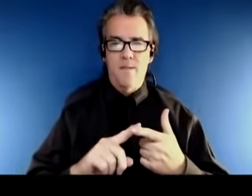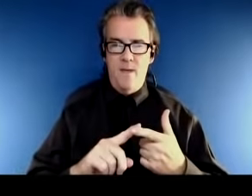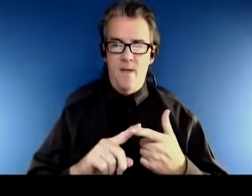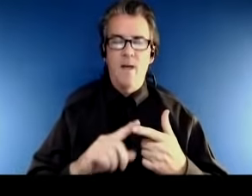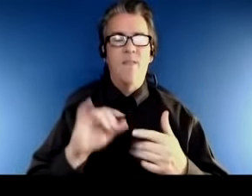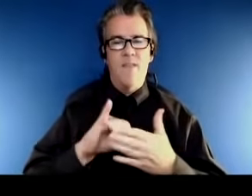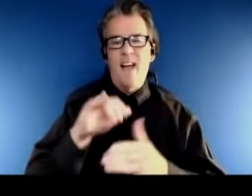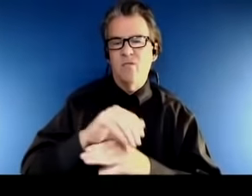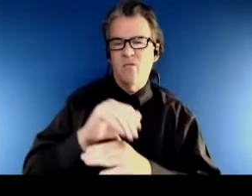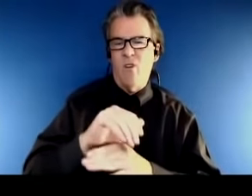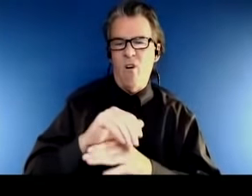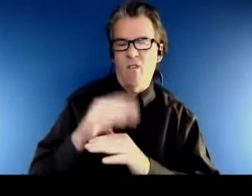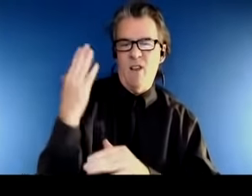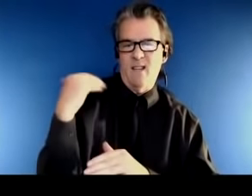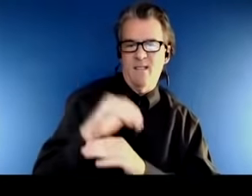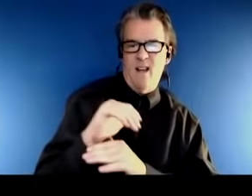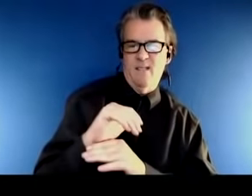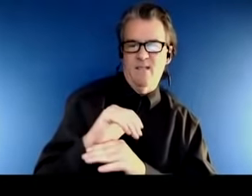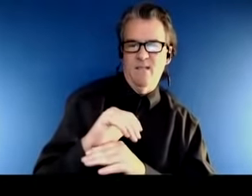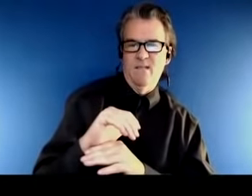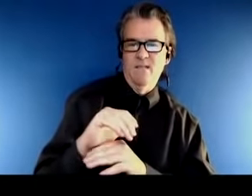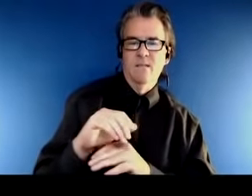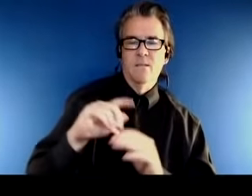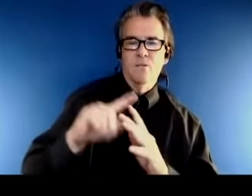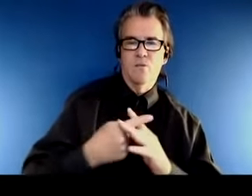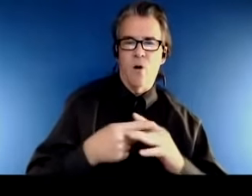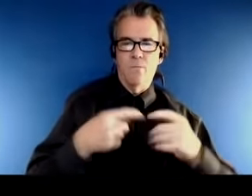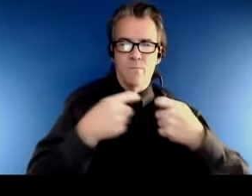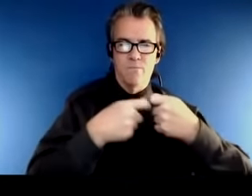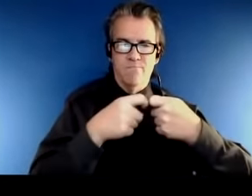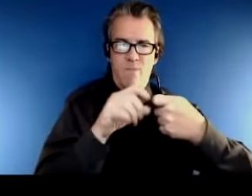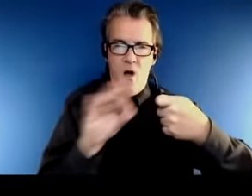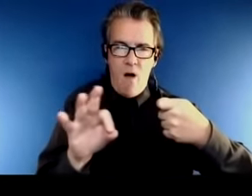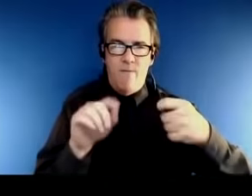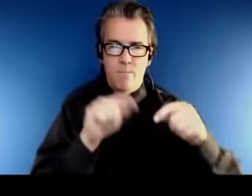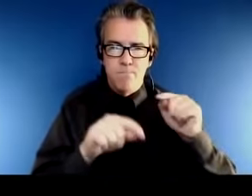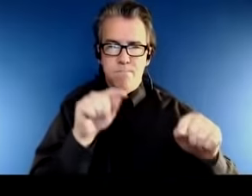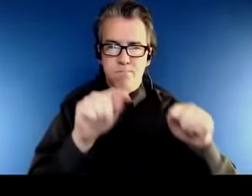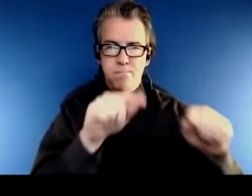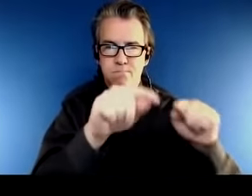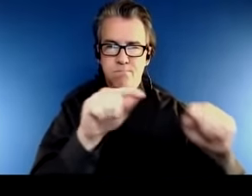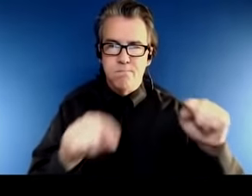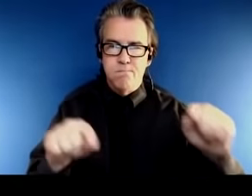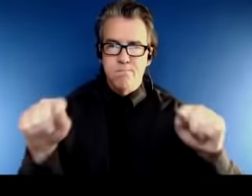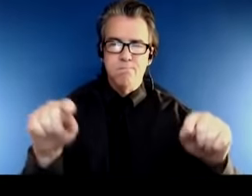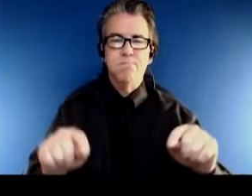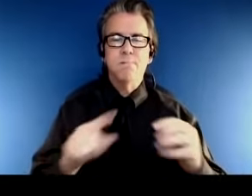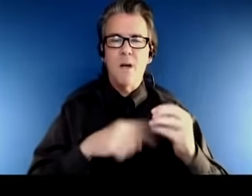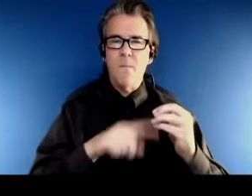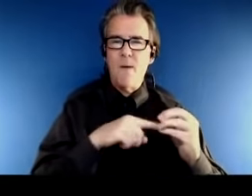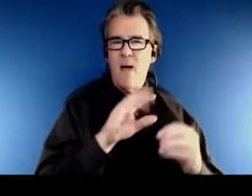from happening, that could push it into maybe even Thursday morning? Sure.